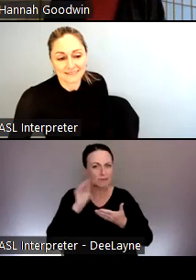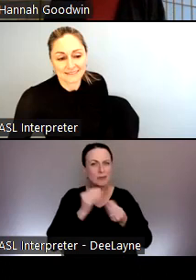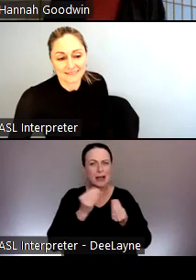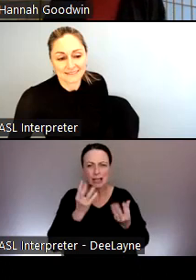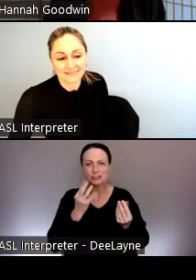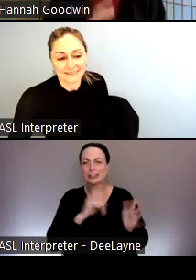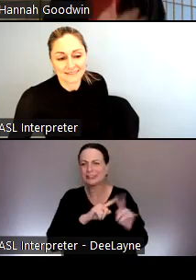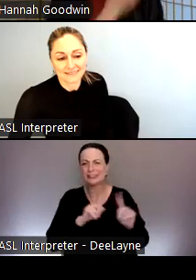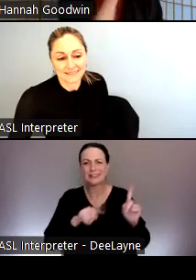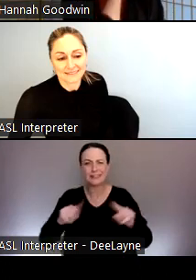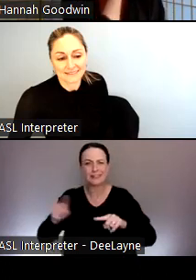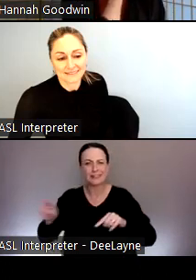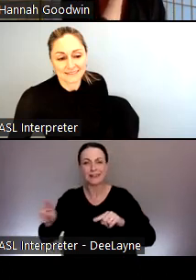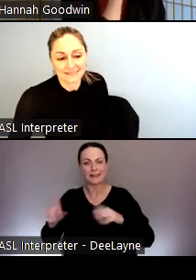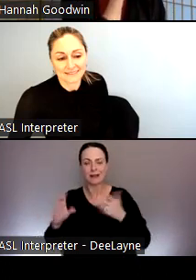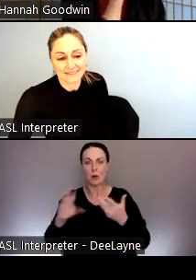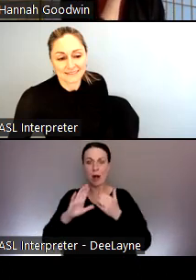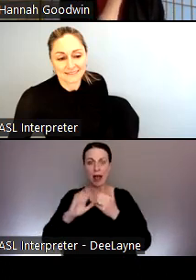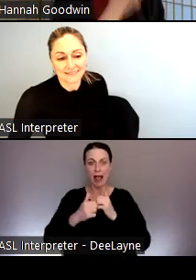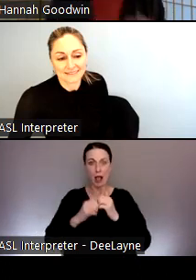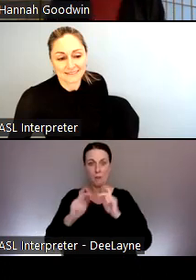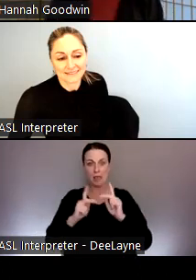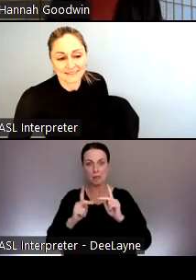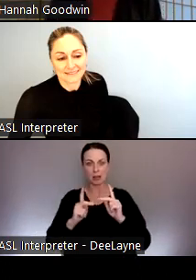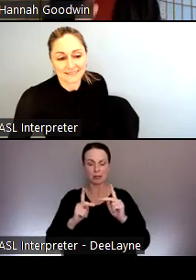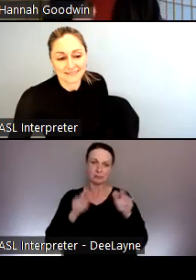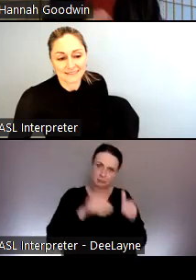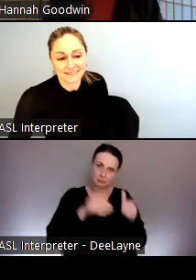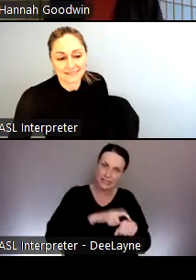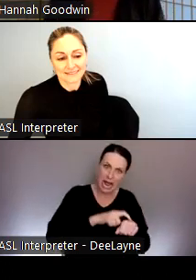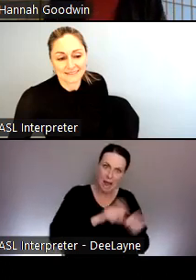in which people can spend time in a space.